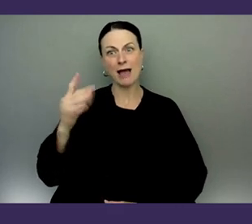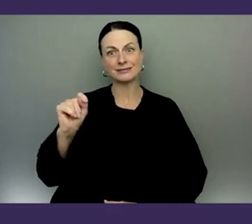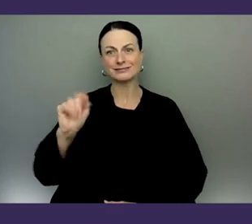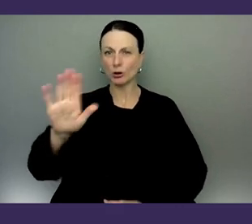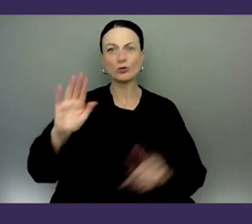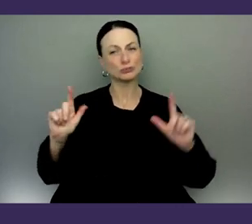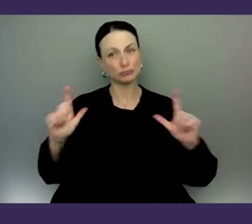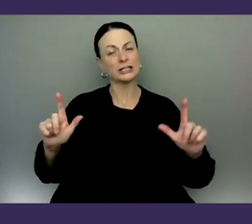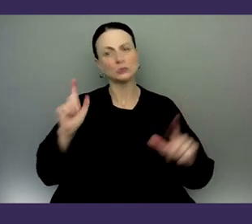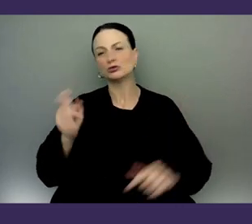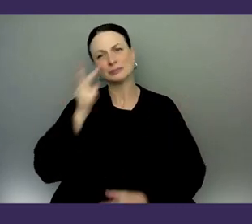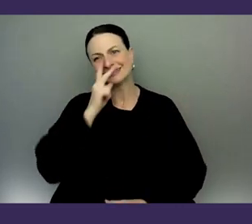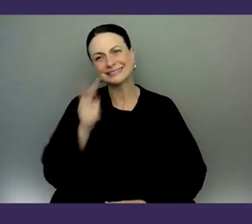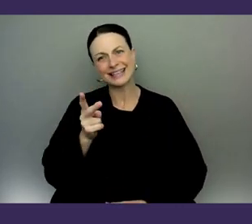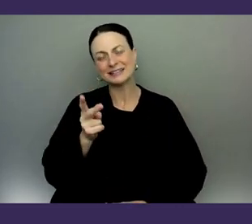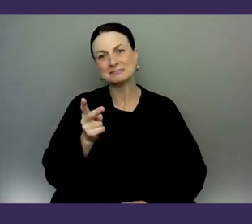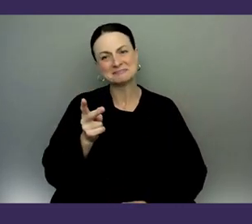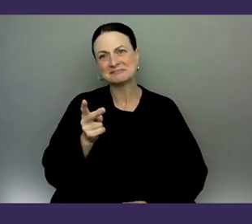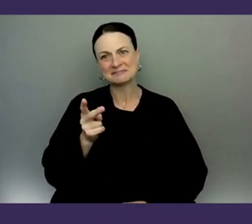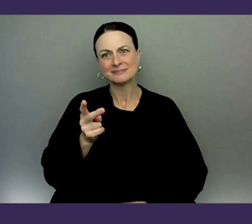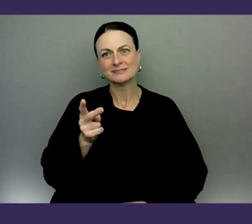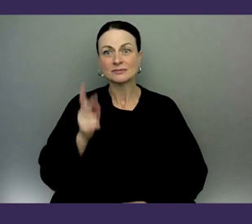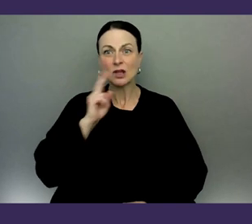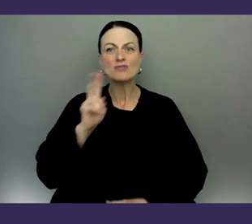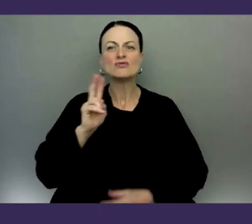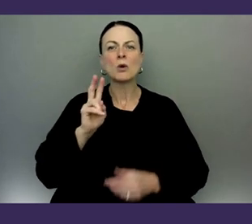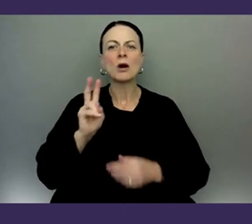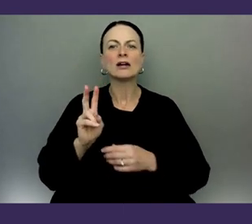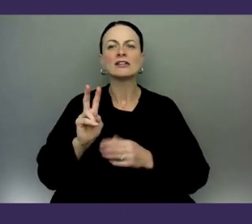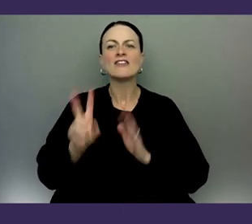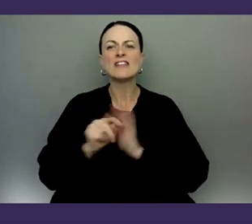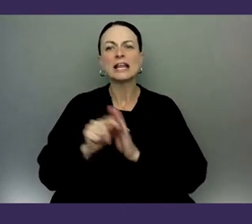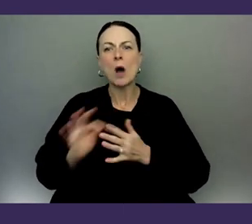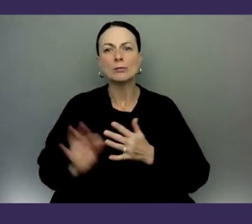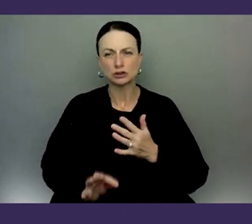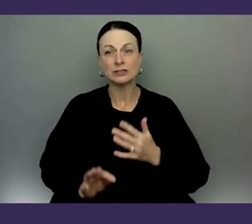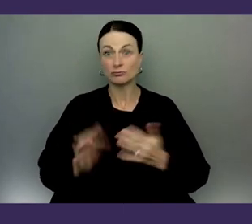You should see them in the video option on your screen right now.